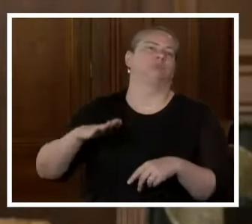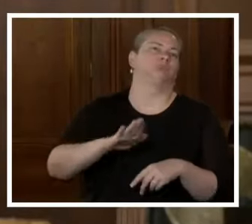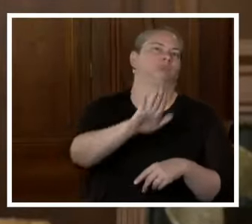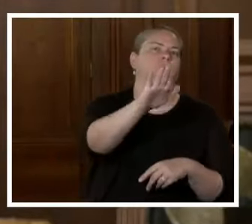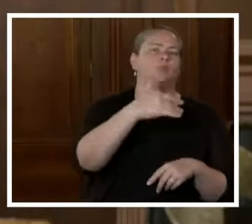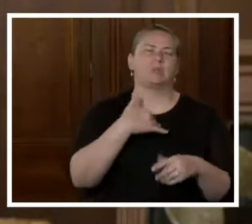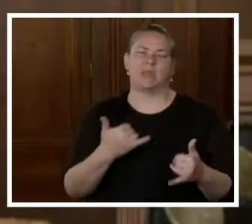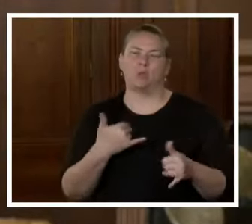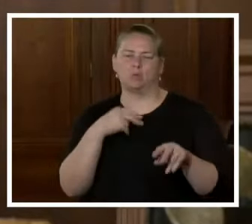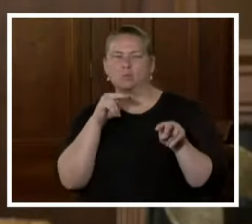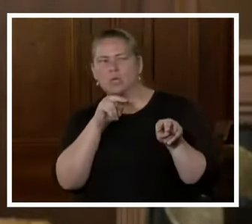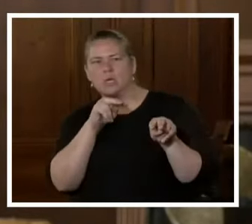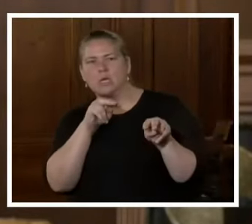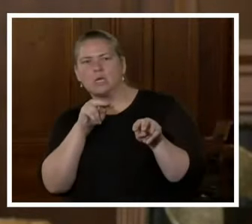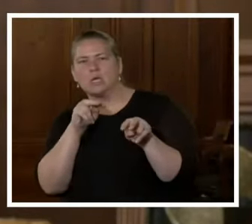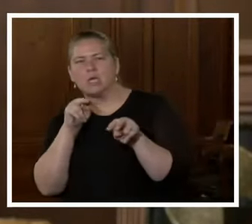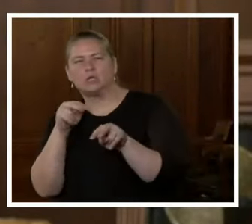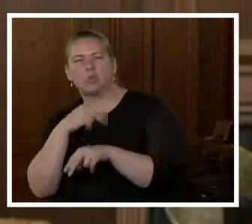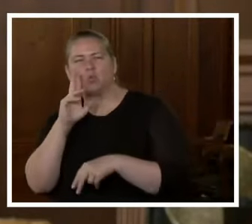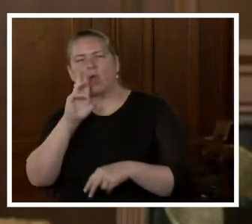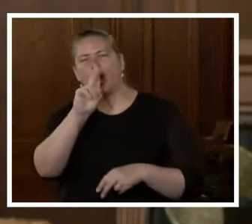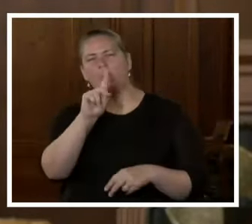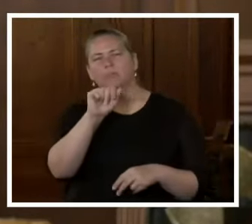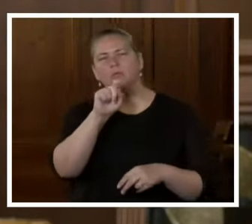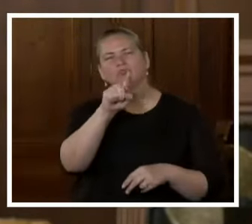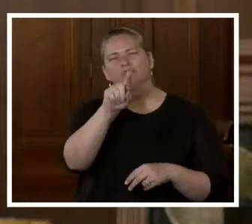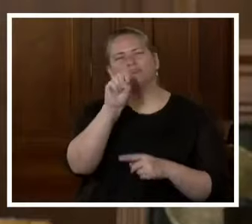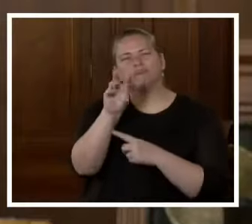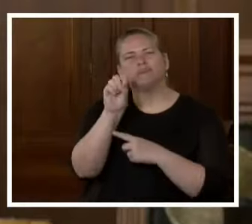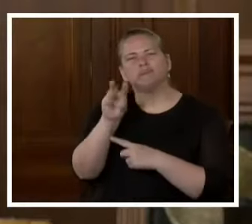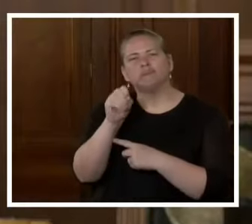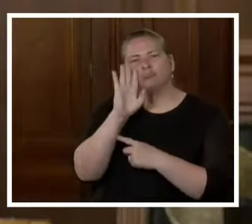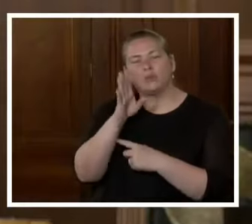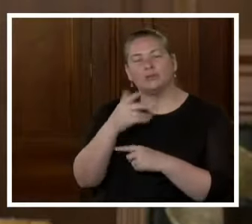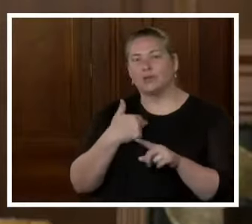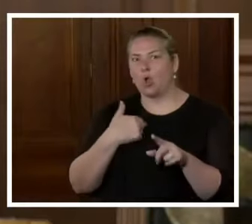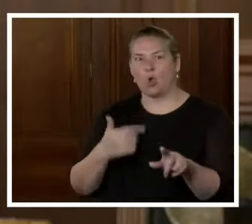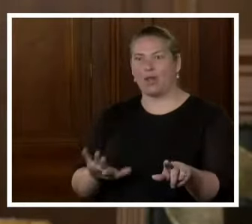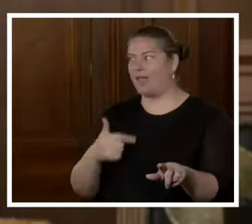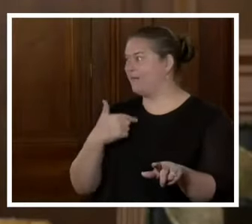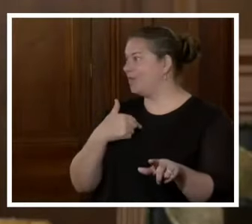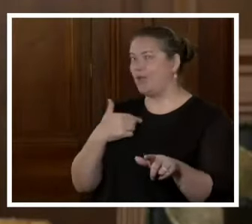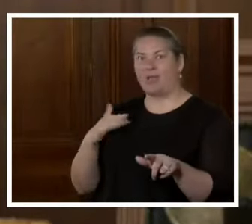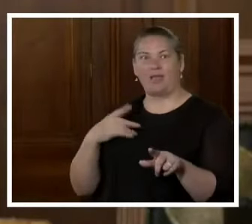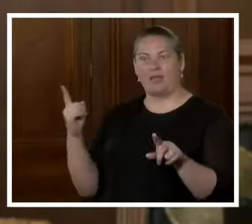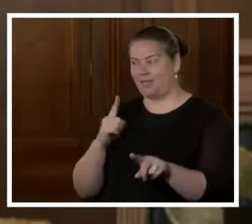RECAP OF WHERE WE'VE BEEN AND WHERE WE'RE GOING.